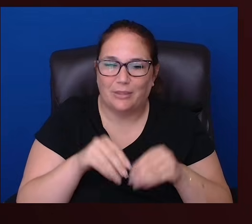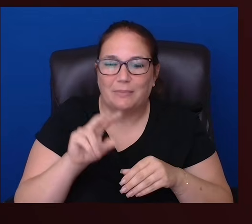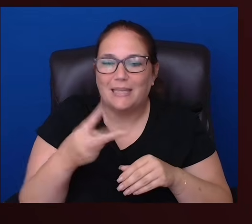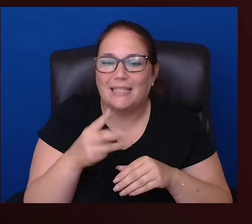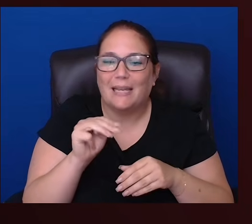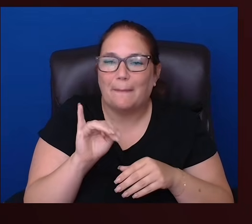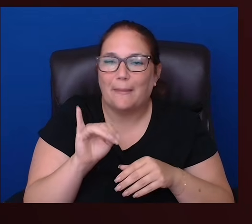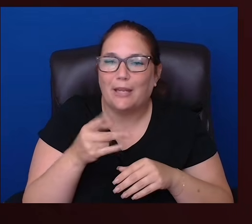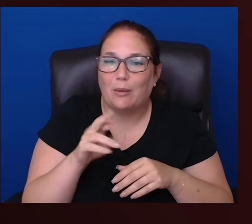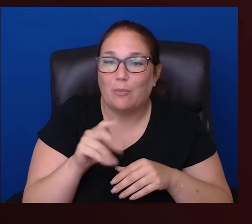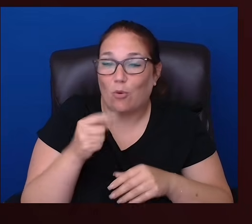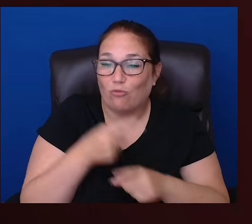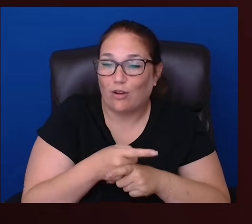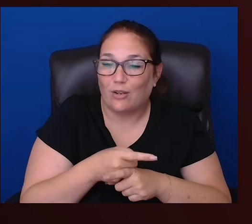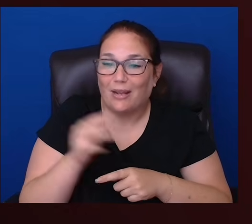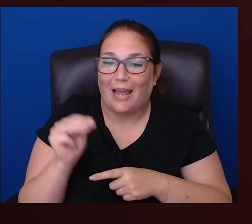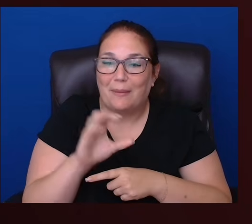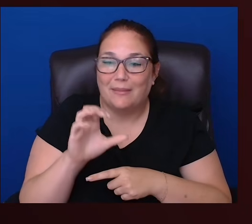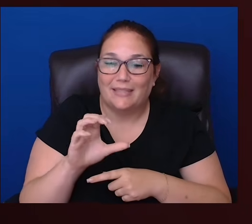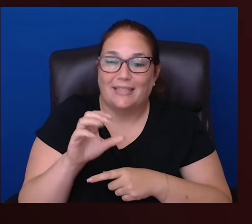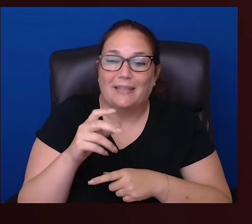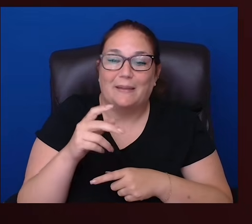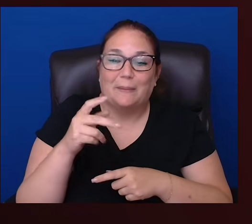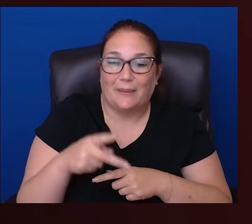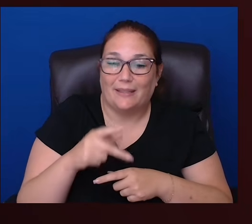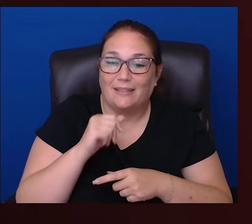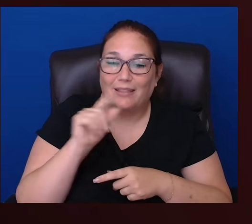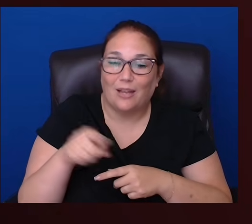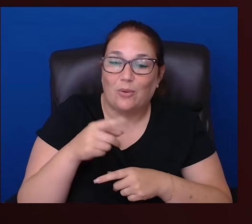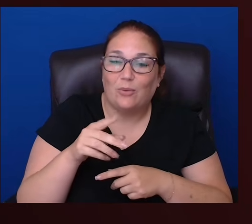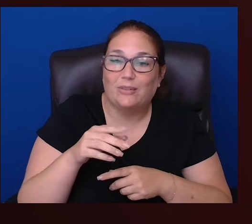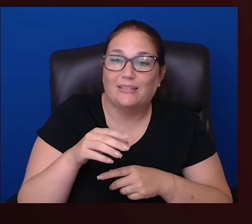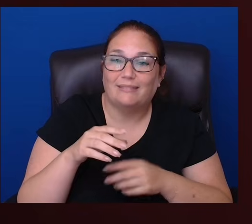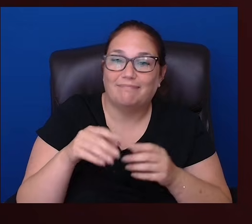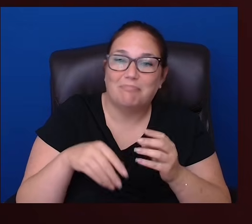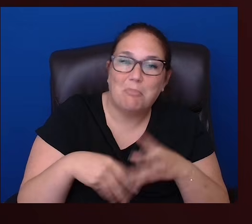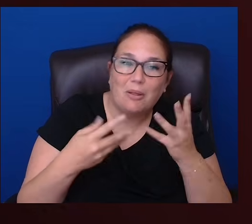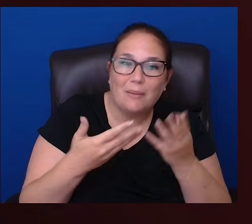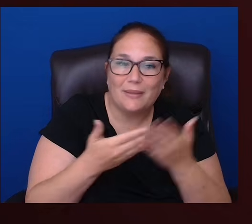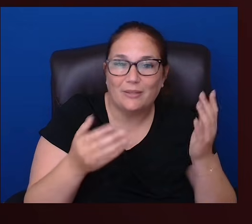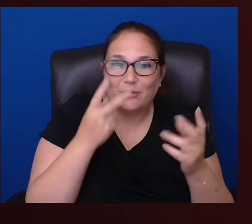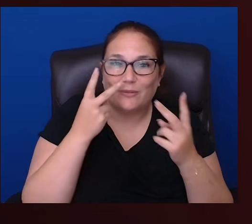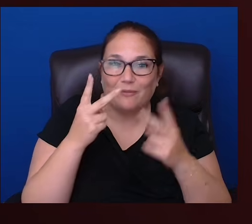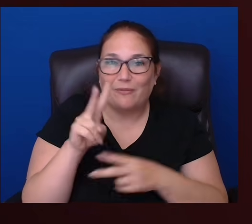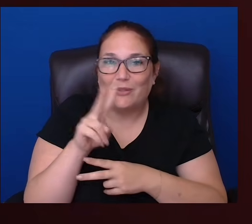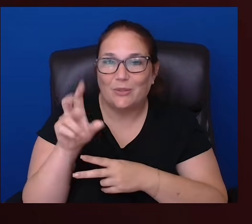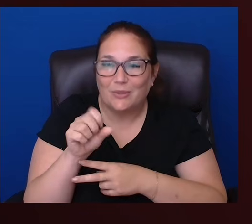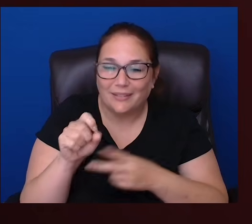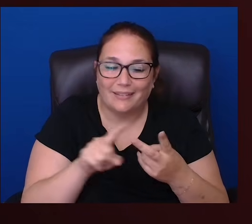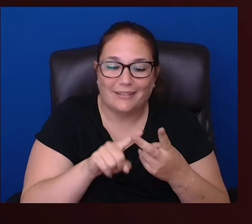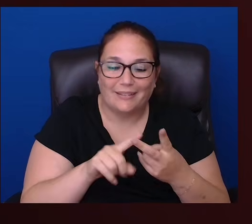You can use MCP to not only dial things in your visual studio, or dial up things in your backing code but you